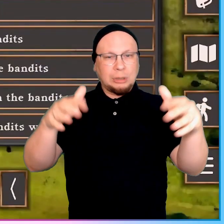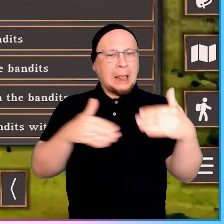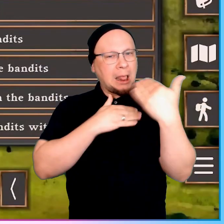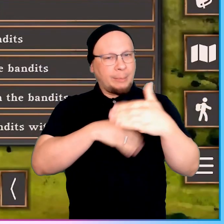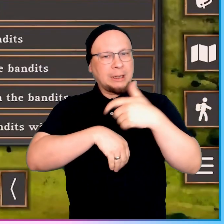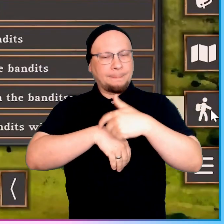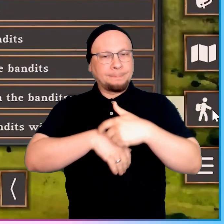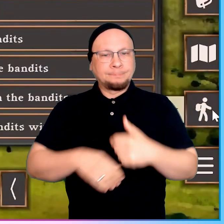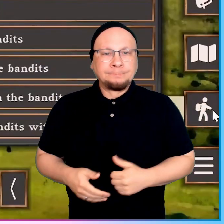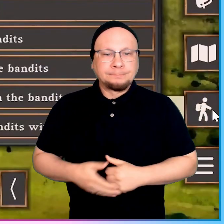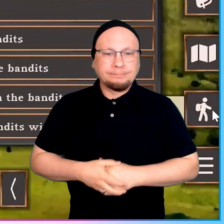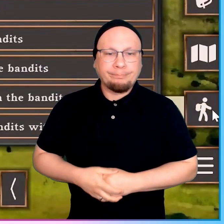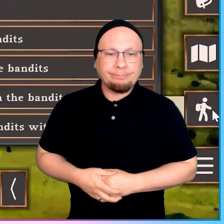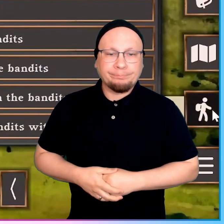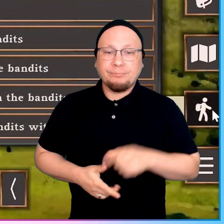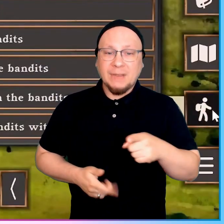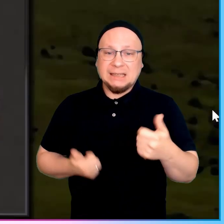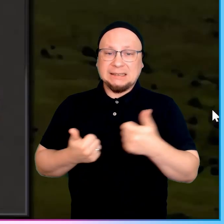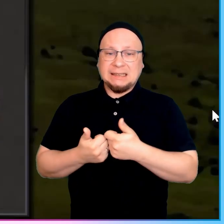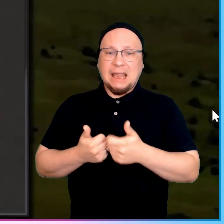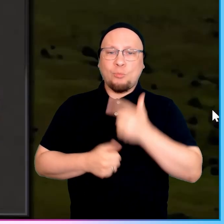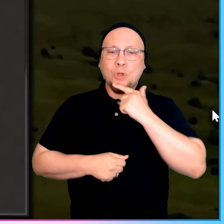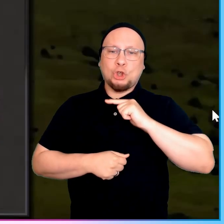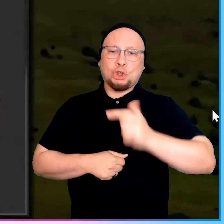Upheaval is turn-based, with no timed actions